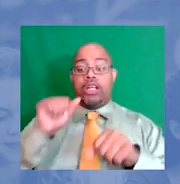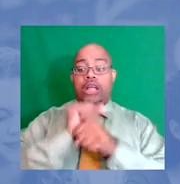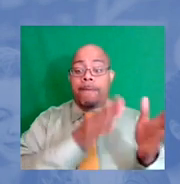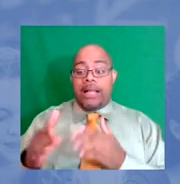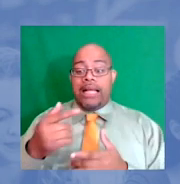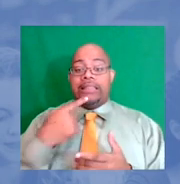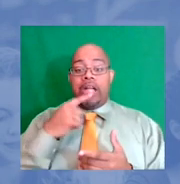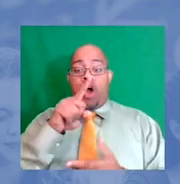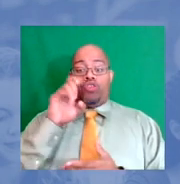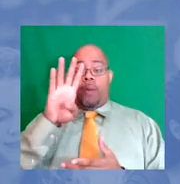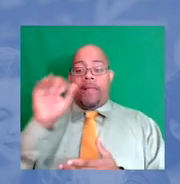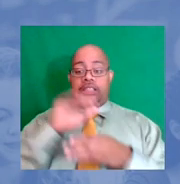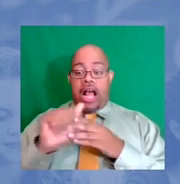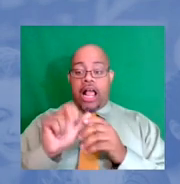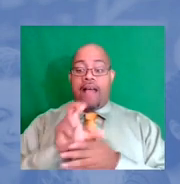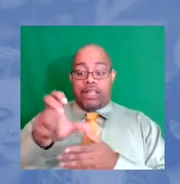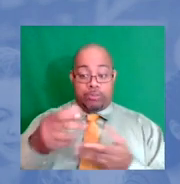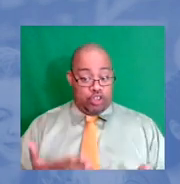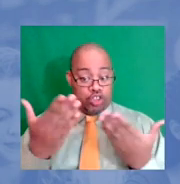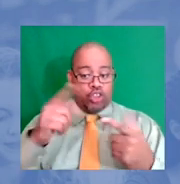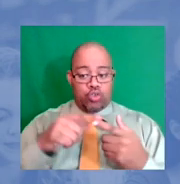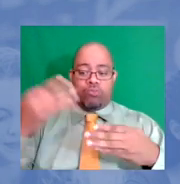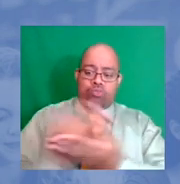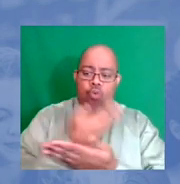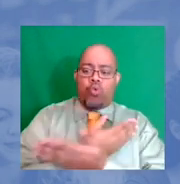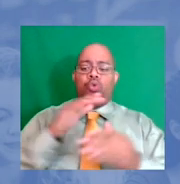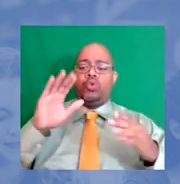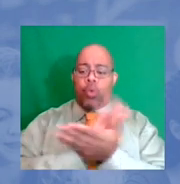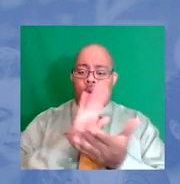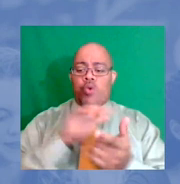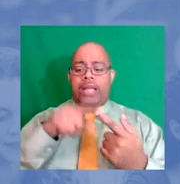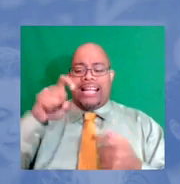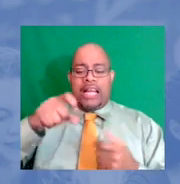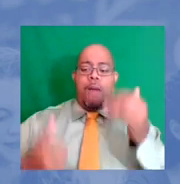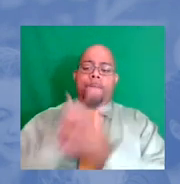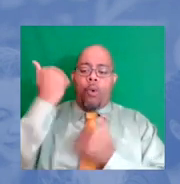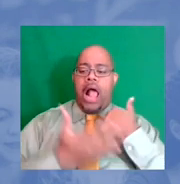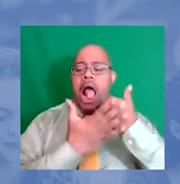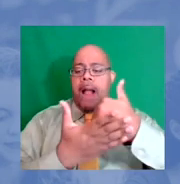INVESTMENT TO MODERNIZE SCHOOLS THAT NEED THE MOST HELP IN THIS AREA.